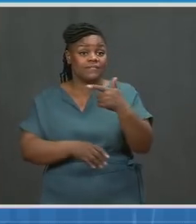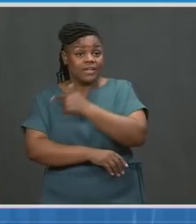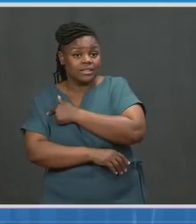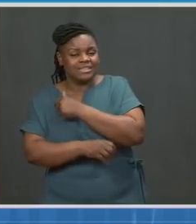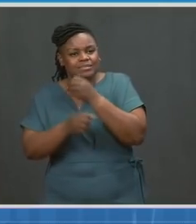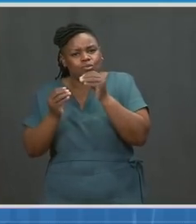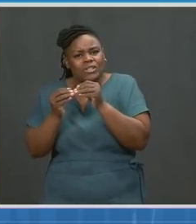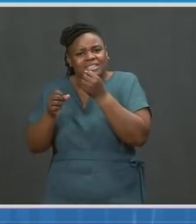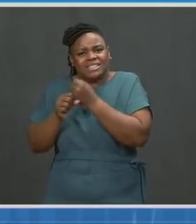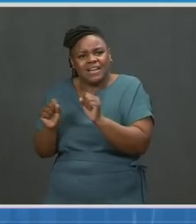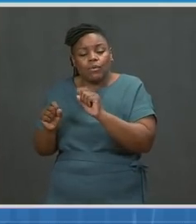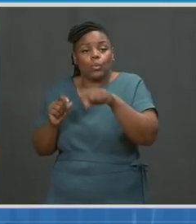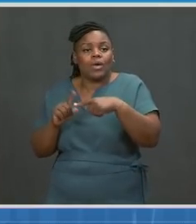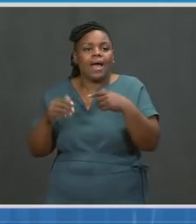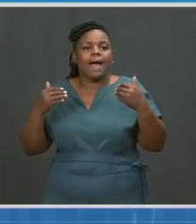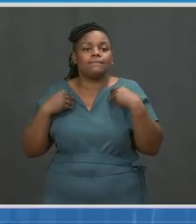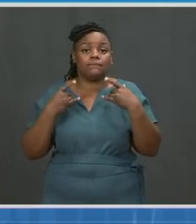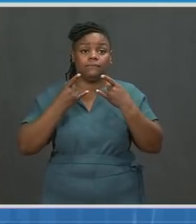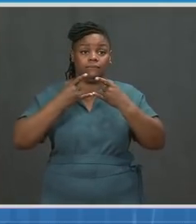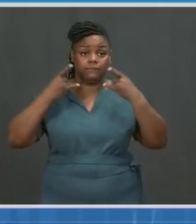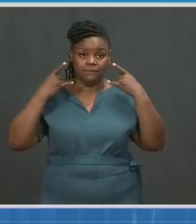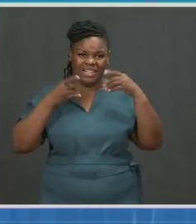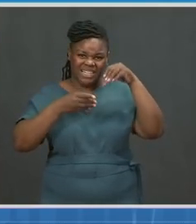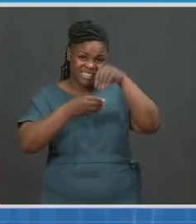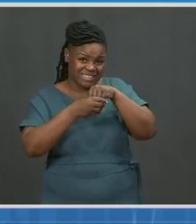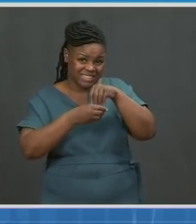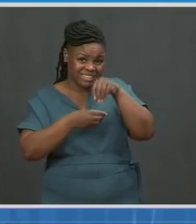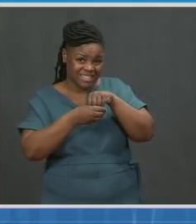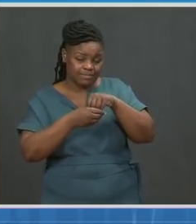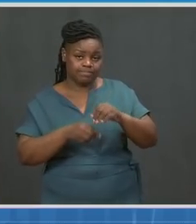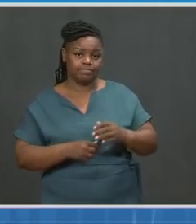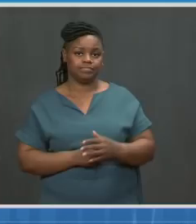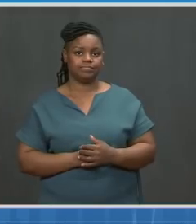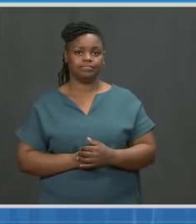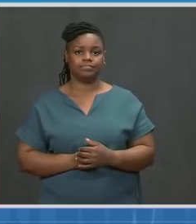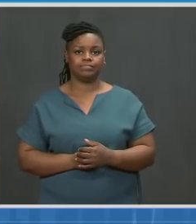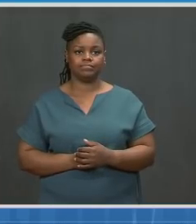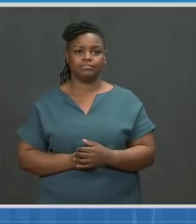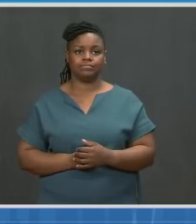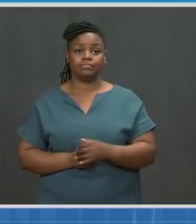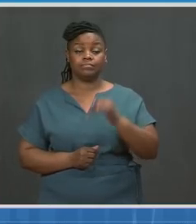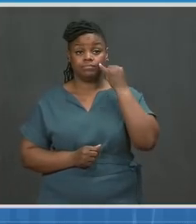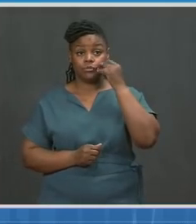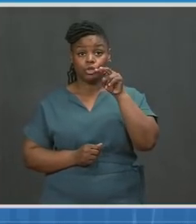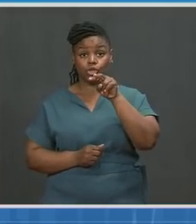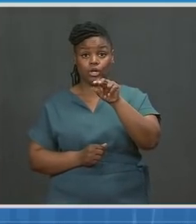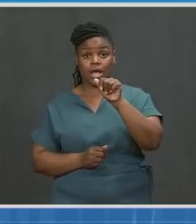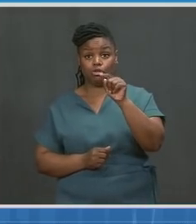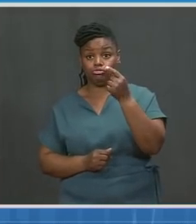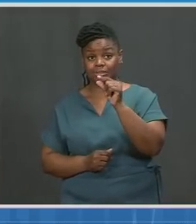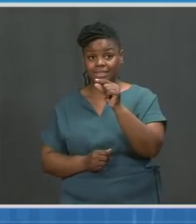as indicated by the green on the right side of that graphic. And, right now, it's very hard to tease apart